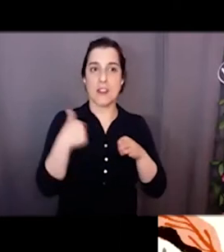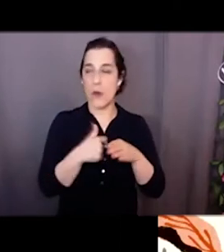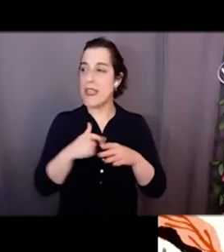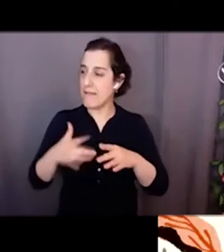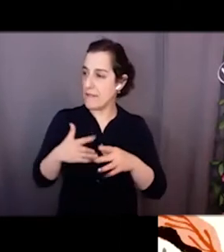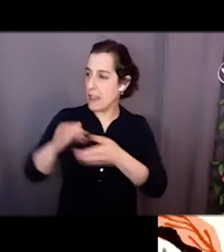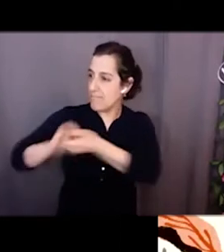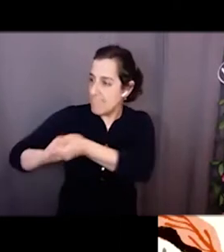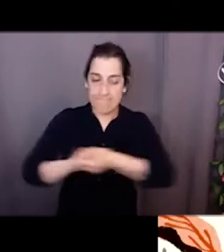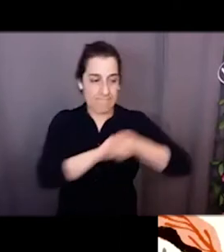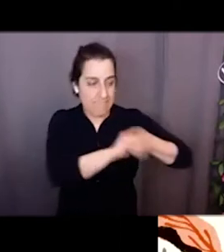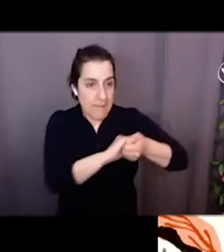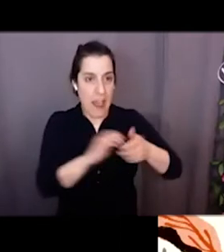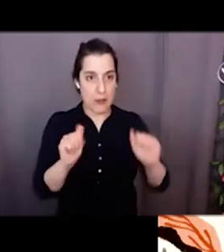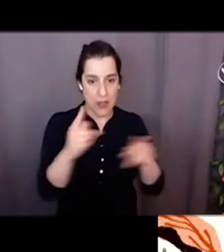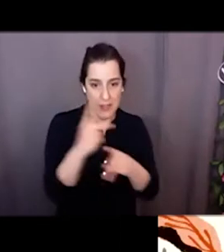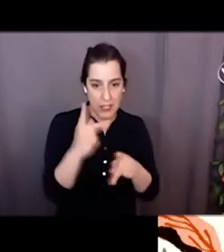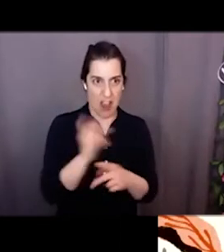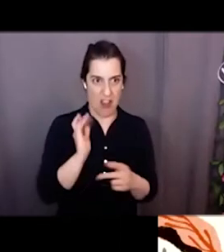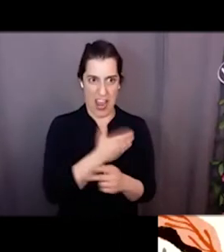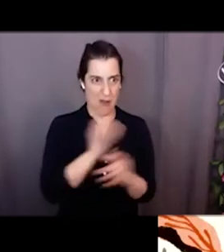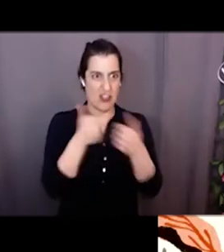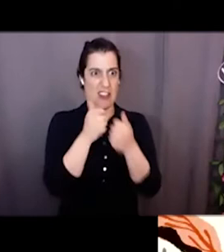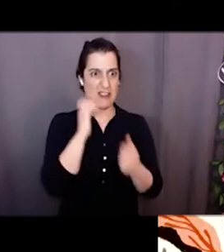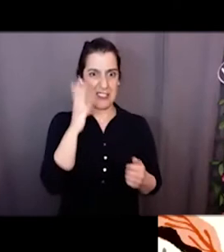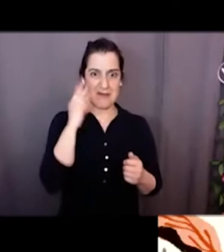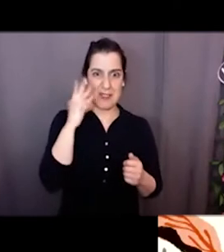life during the pandemic, many blind and visually impaired people,